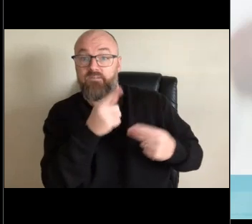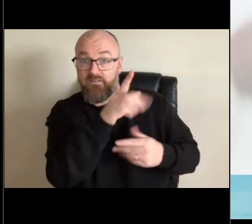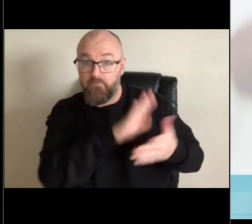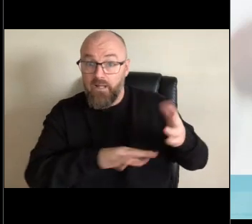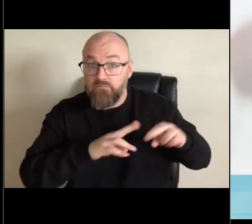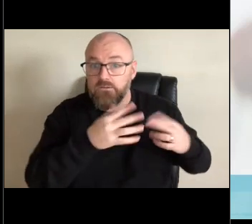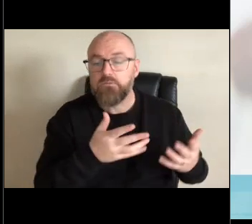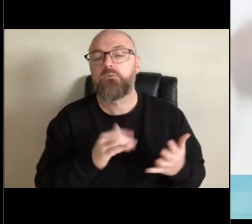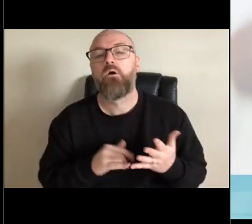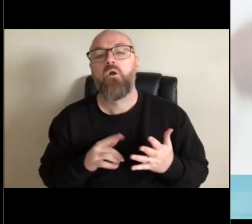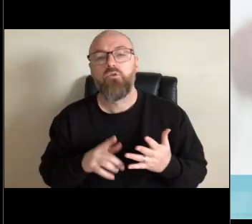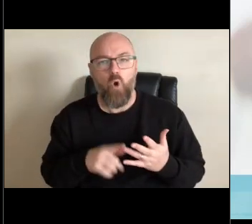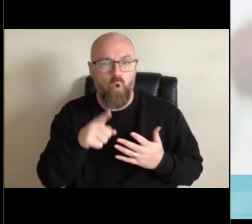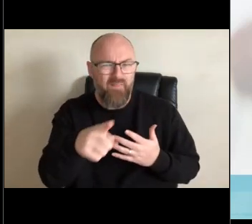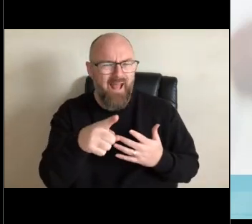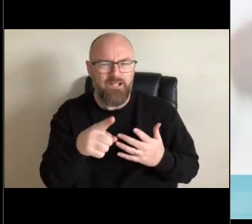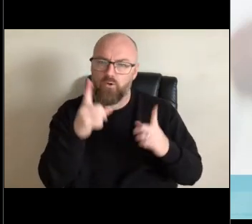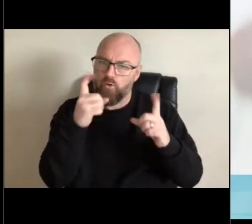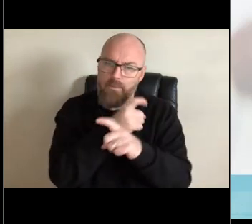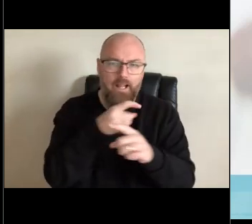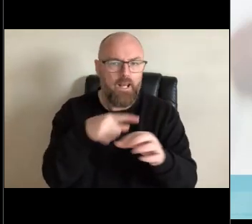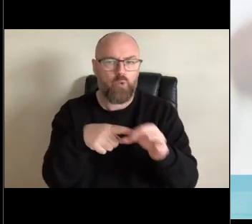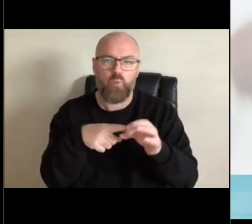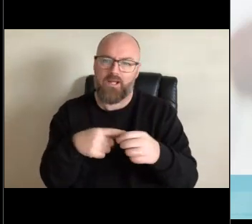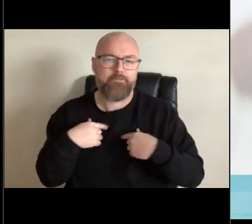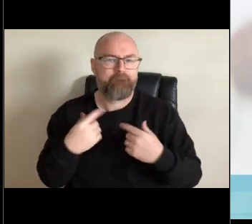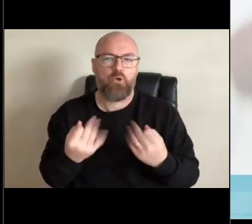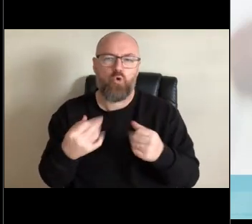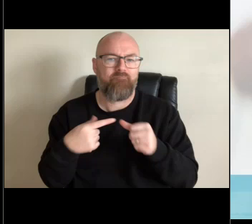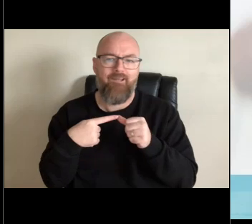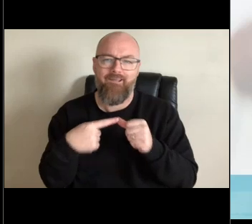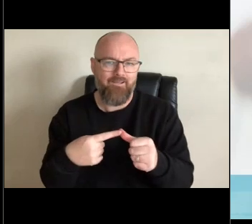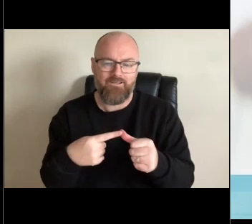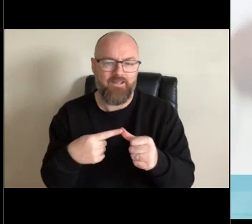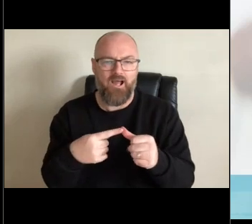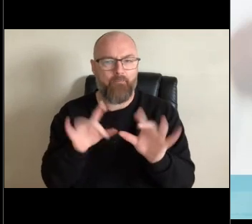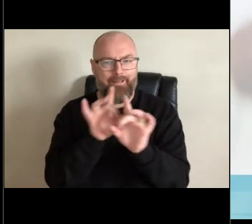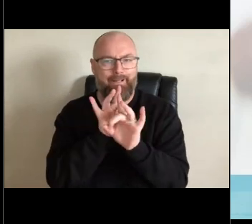that it's really difficult for me to answer with any clarity um if there is a client who has that